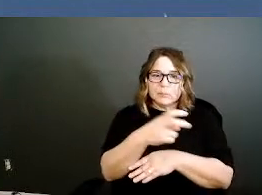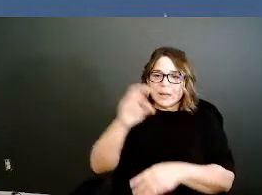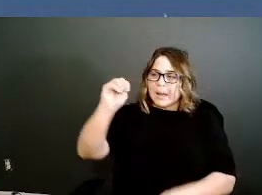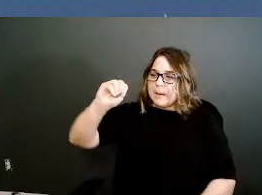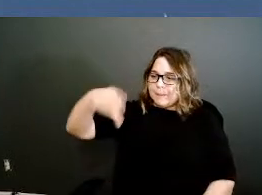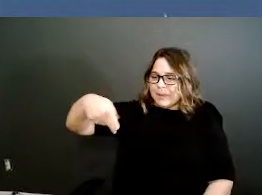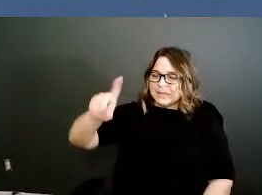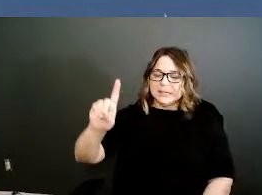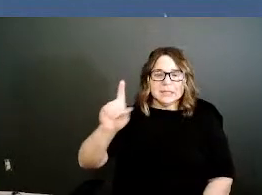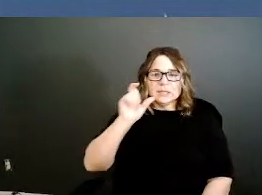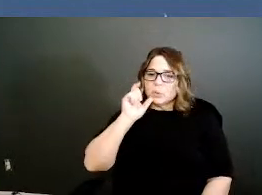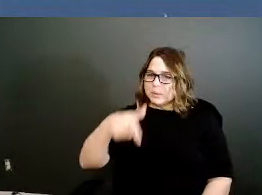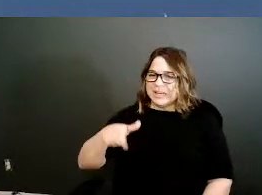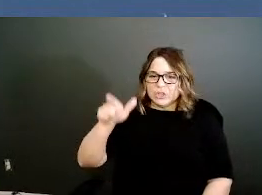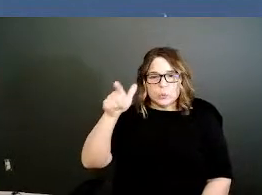WE NEED SAFETY.